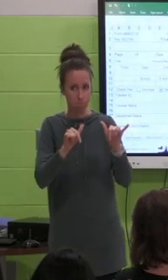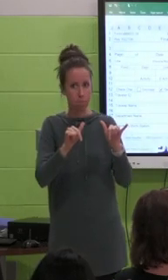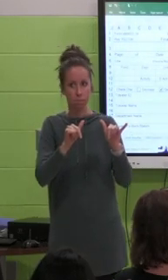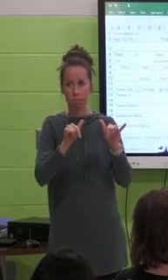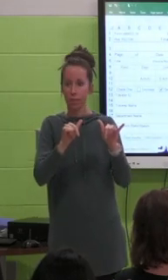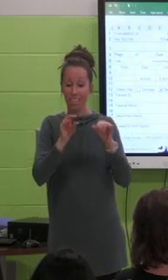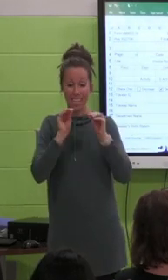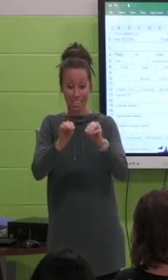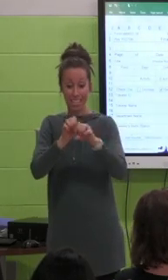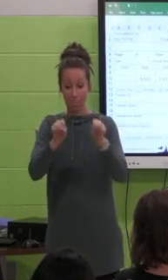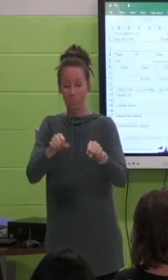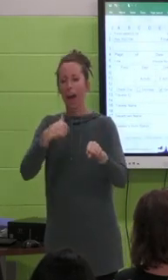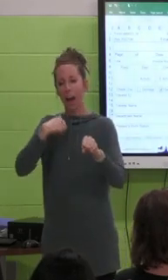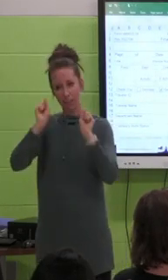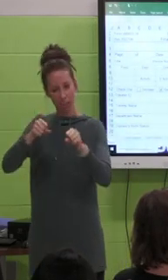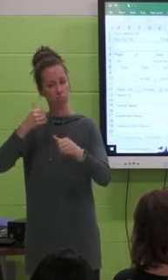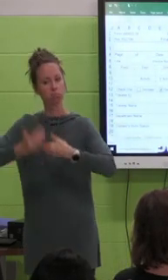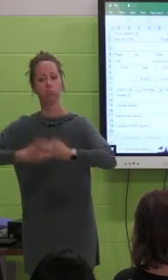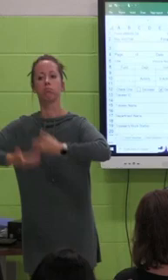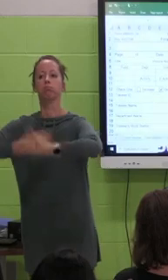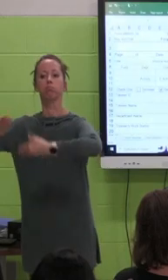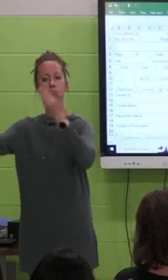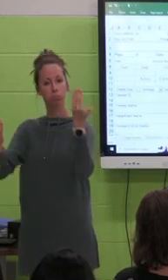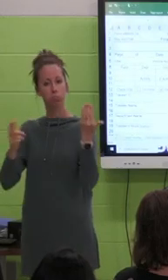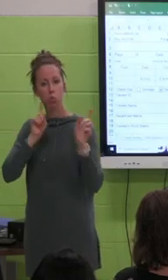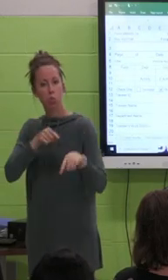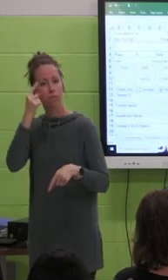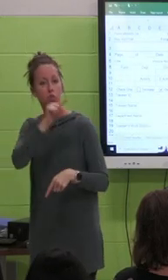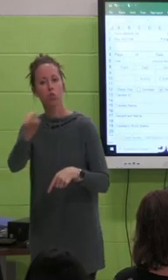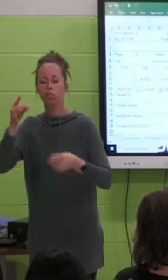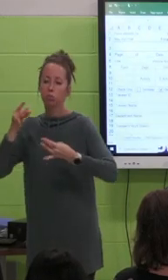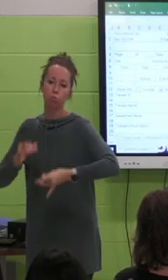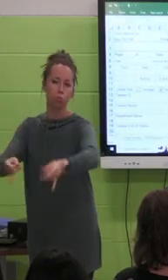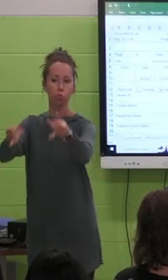I can move forward I can get that process I can get it ordered for you and it can be here in the